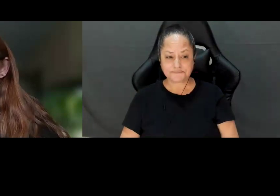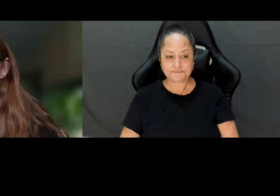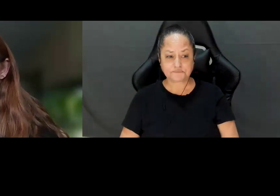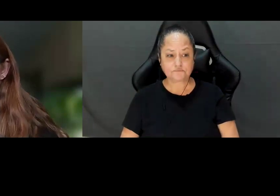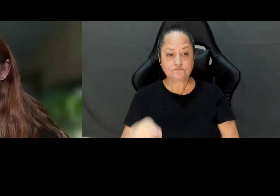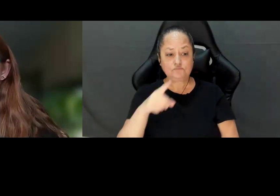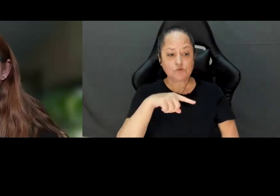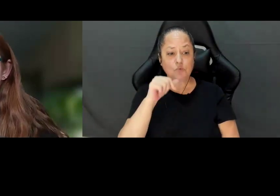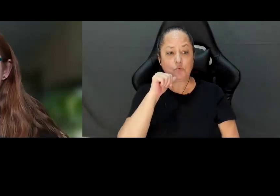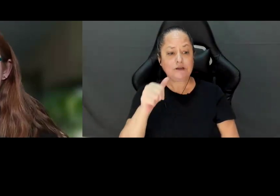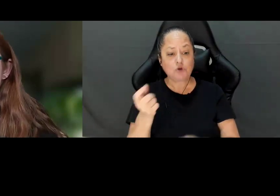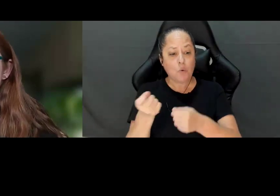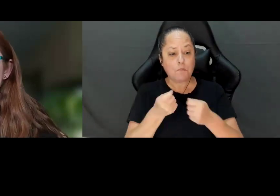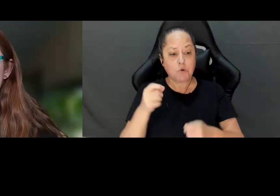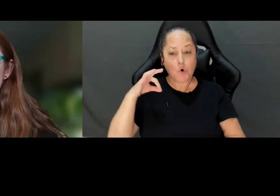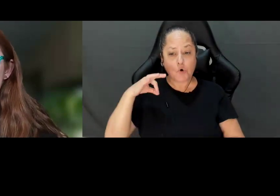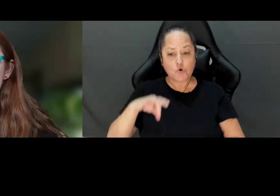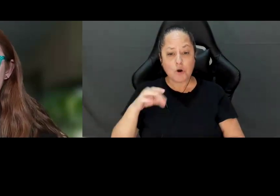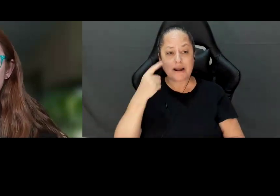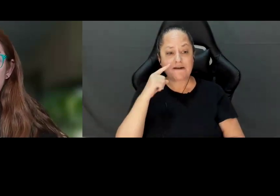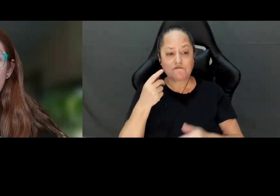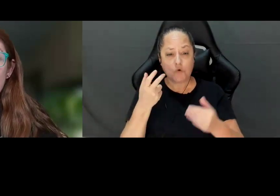We don't pull credit for our investments.